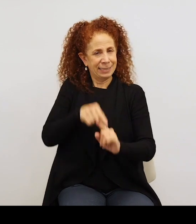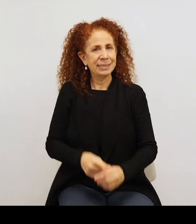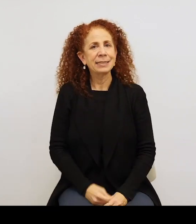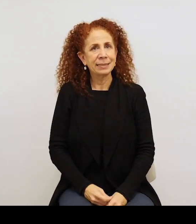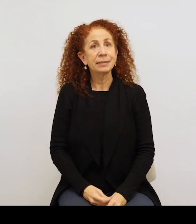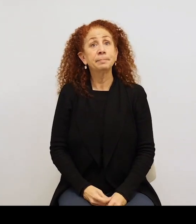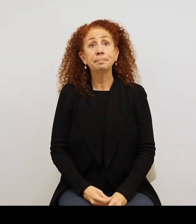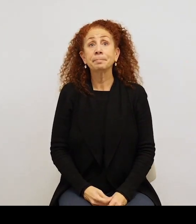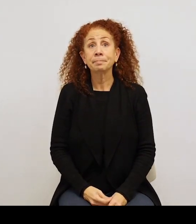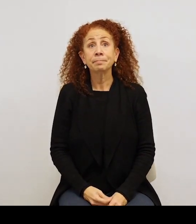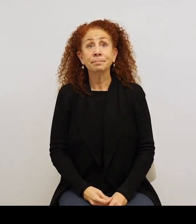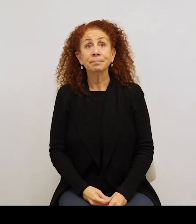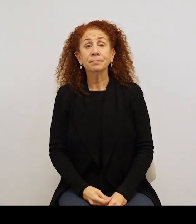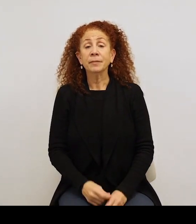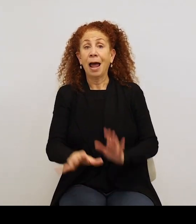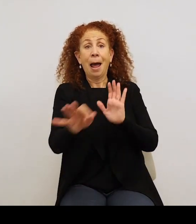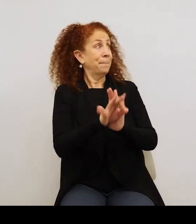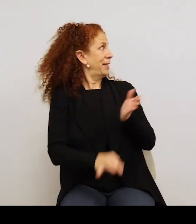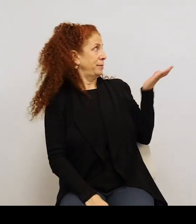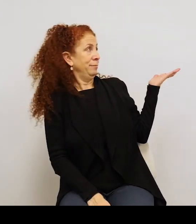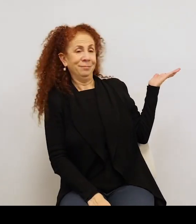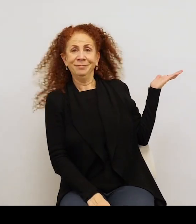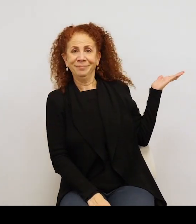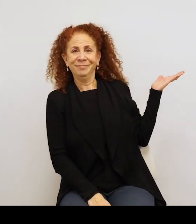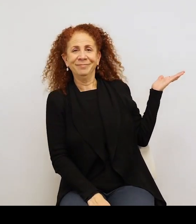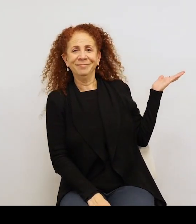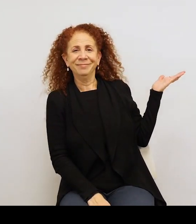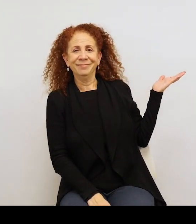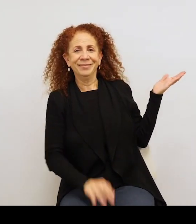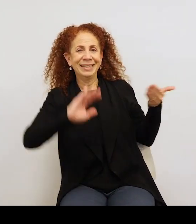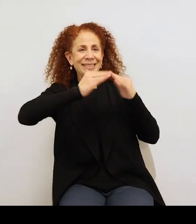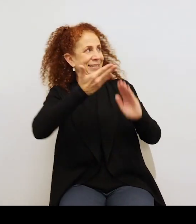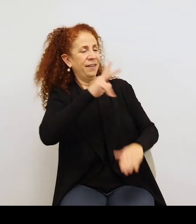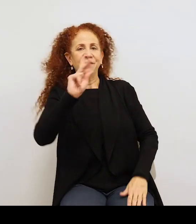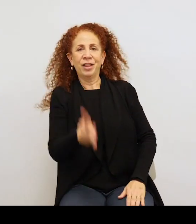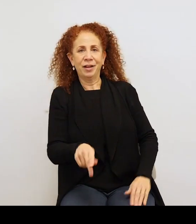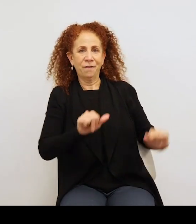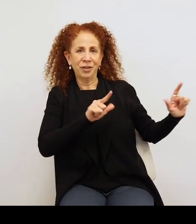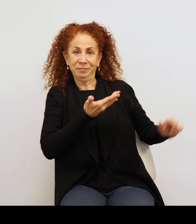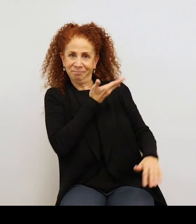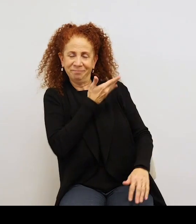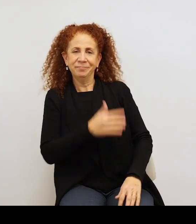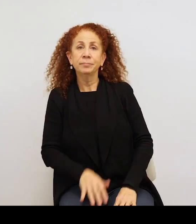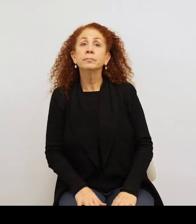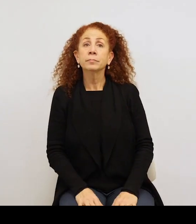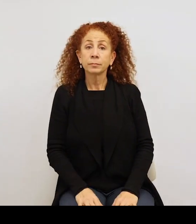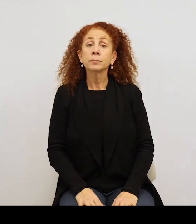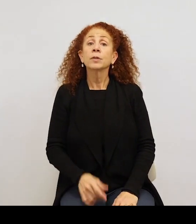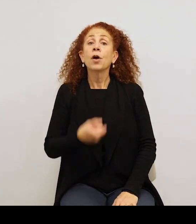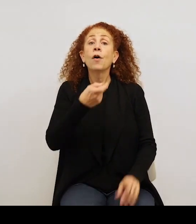And I actually purposefully picked one on Philadelphia. And this is actually taken from the city magazine.